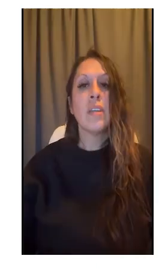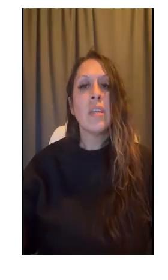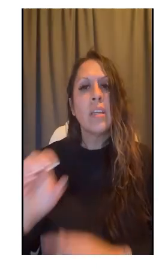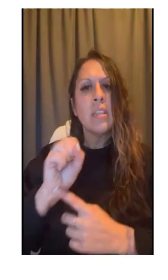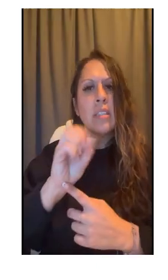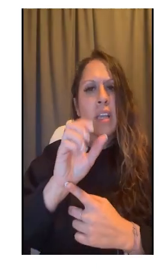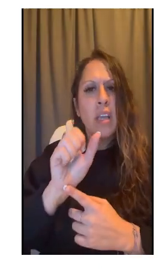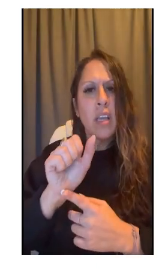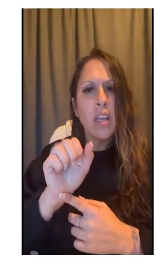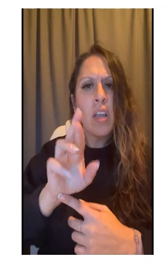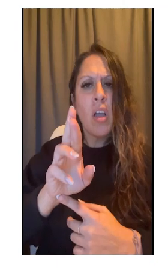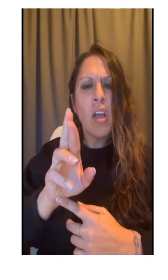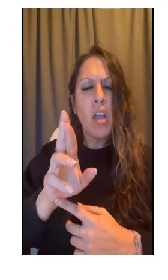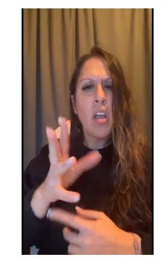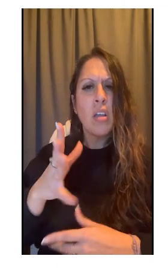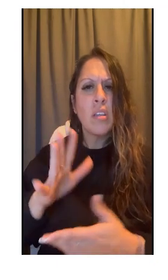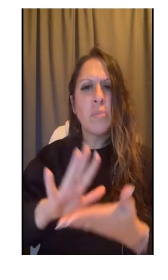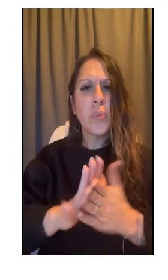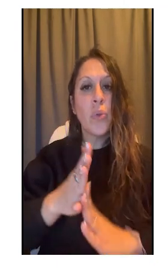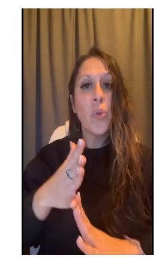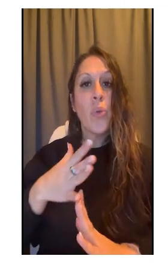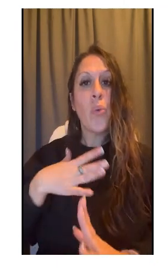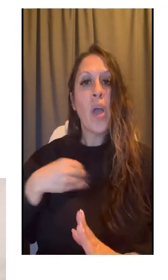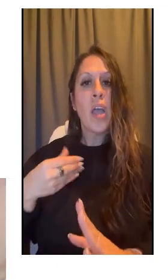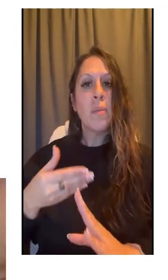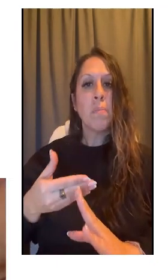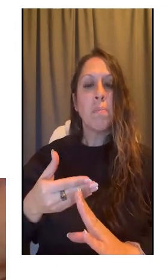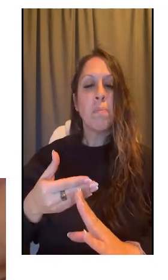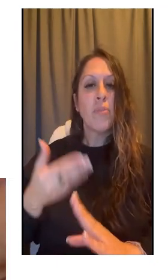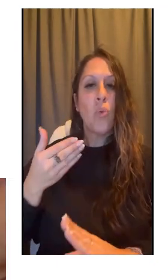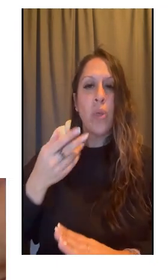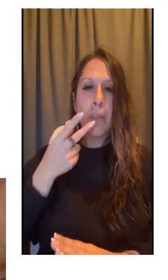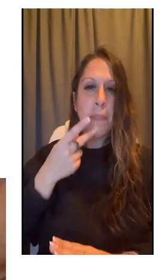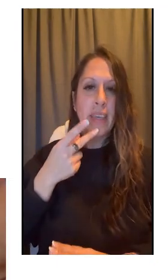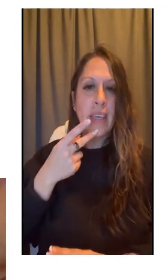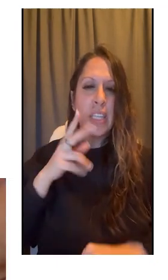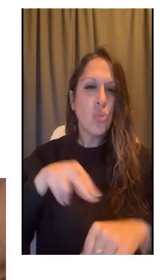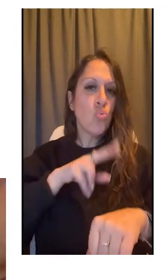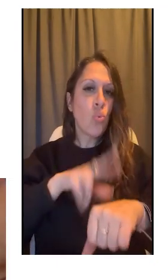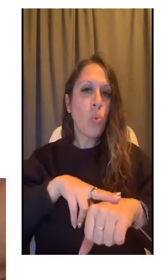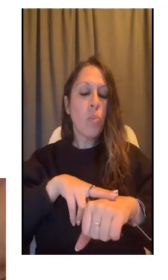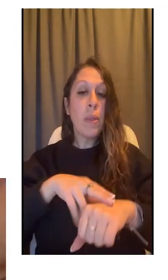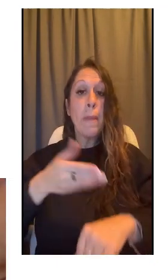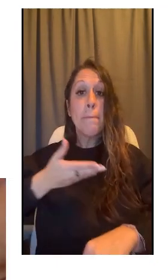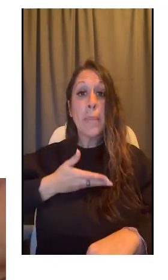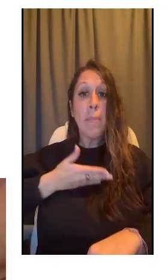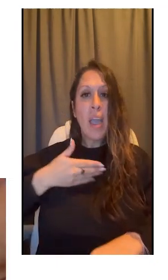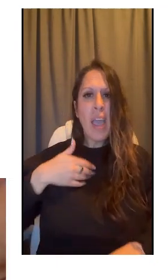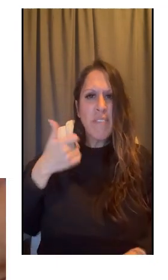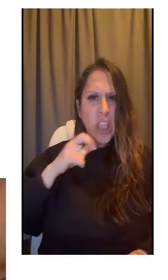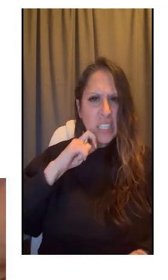Scars do turn white before they turn pink again, and this is normal. If your baby has a little jaundice,